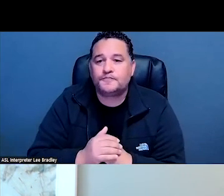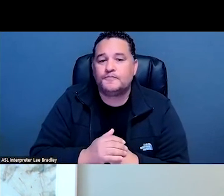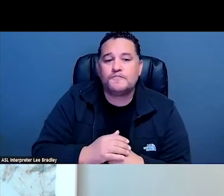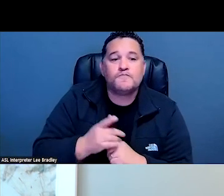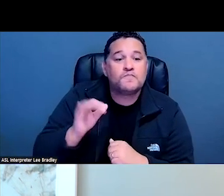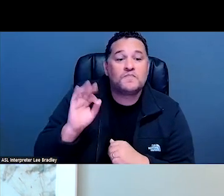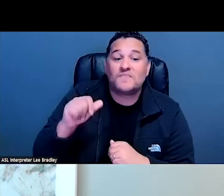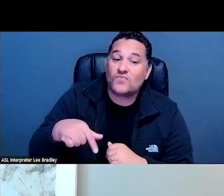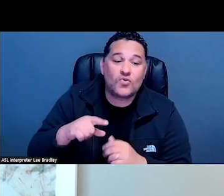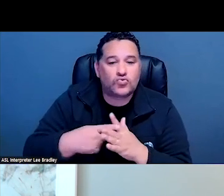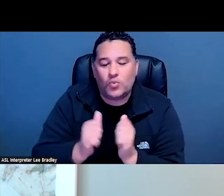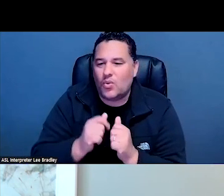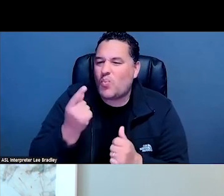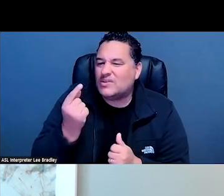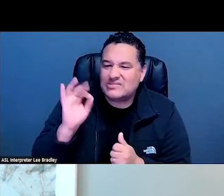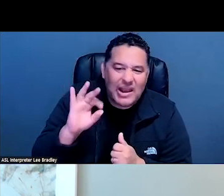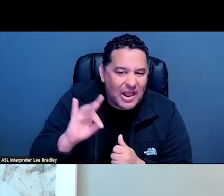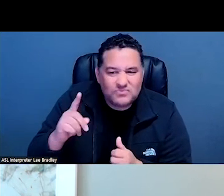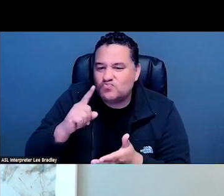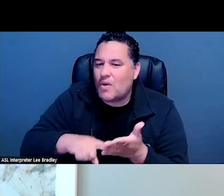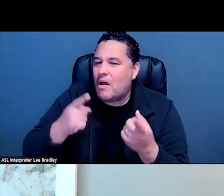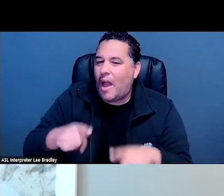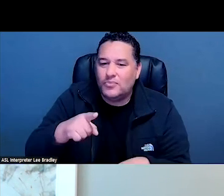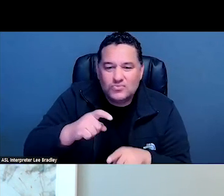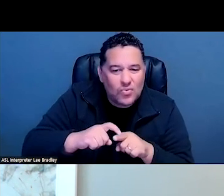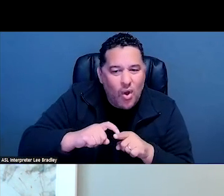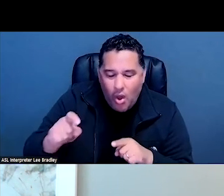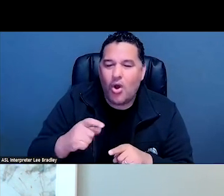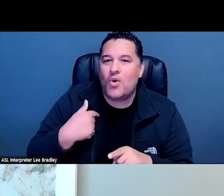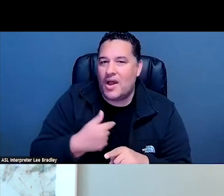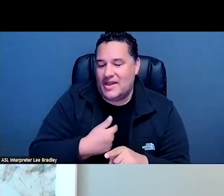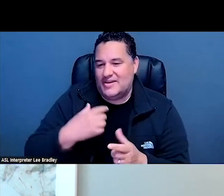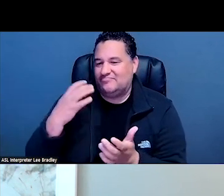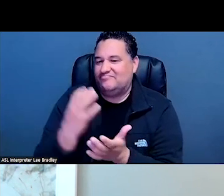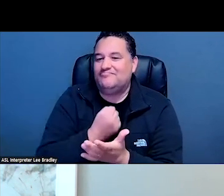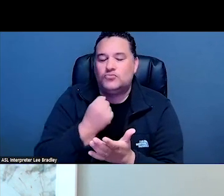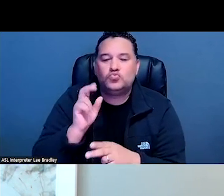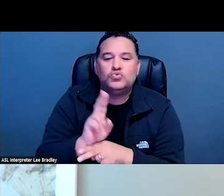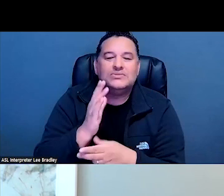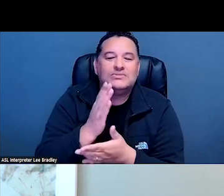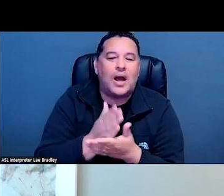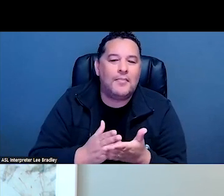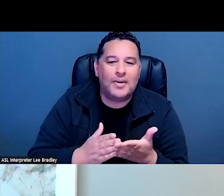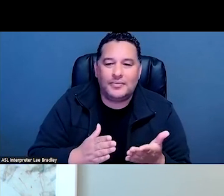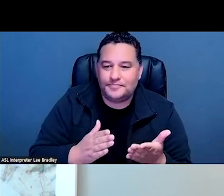CRISIS SERVICES. SO, THE, THE FACTS START WITH, WHAT IS # 88, WHAT HAPPENS WHEN YOU CALL.